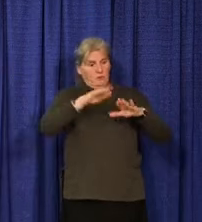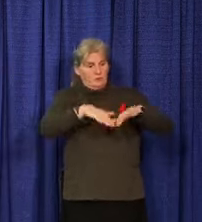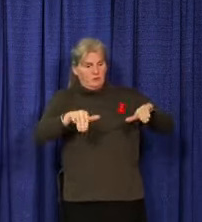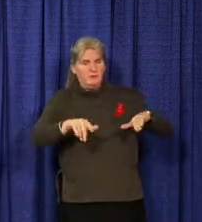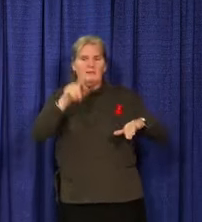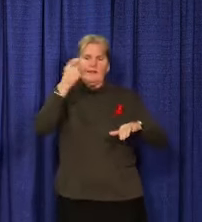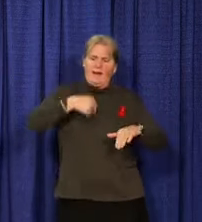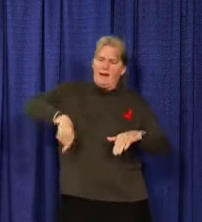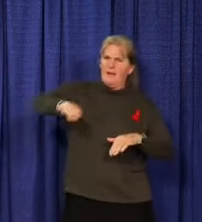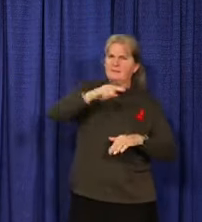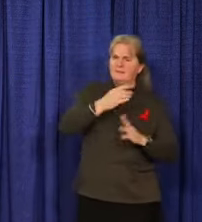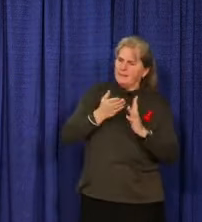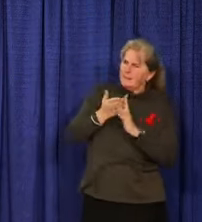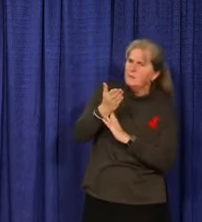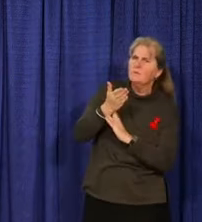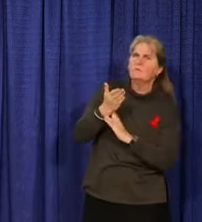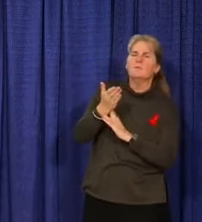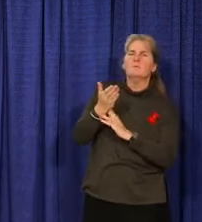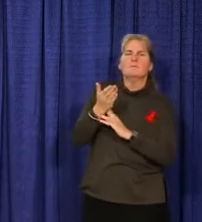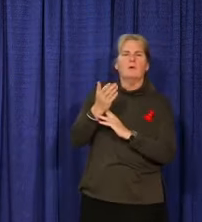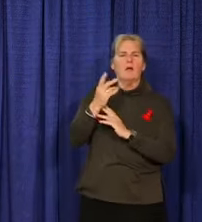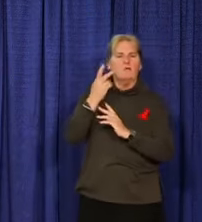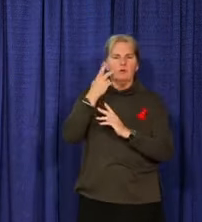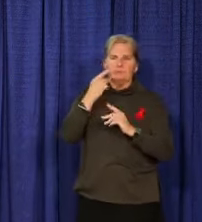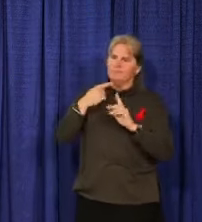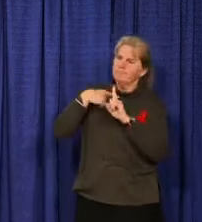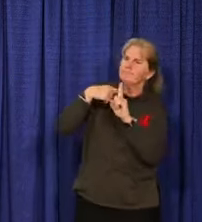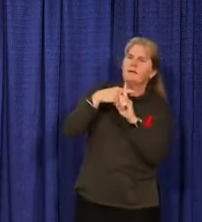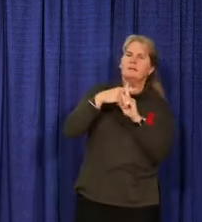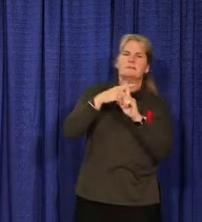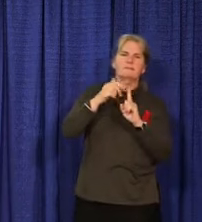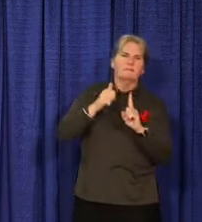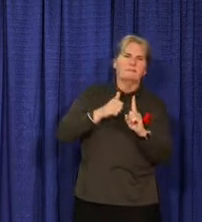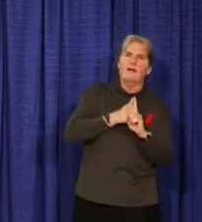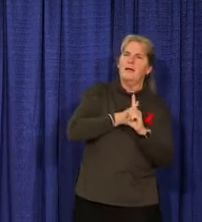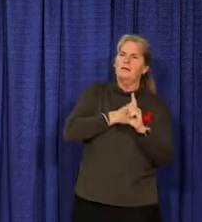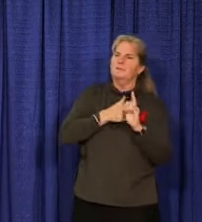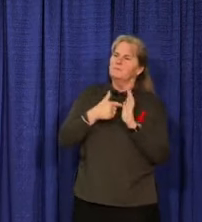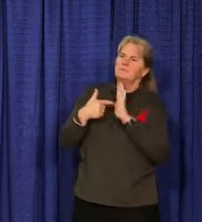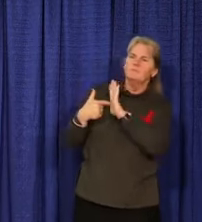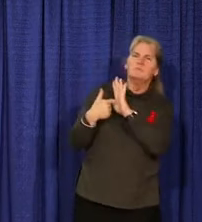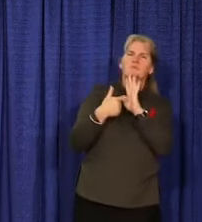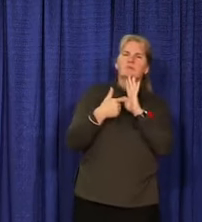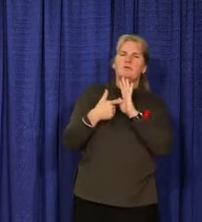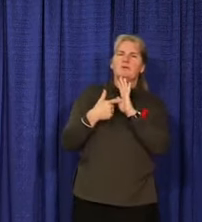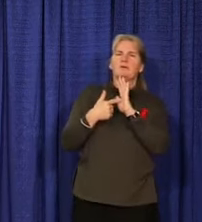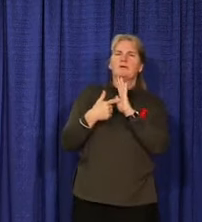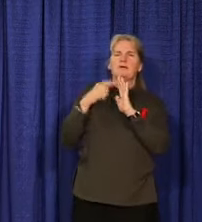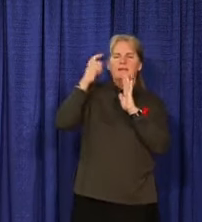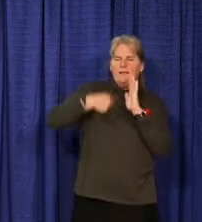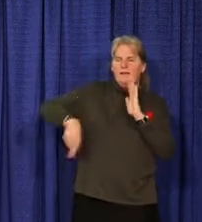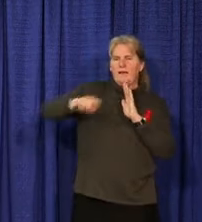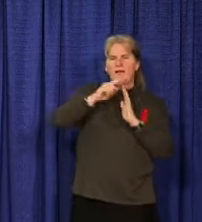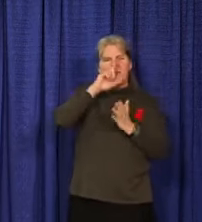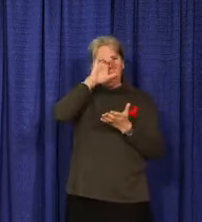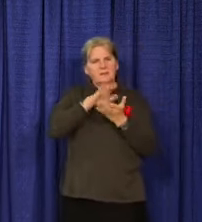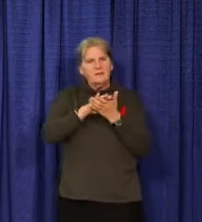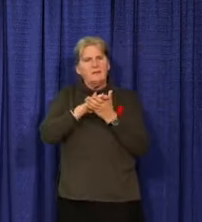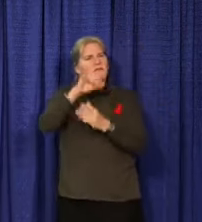resilient. They need us to have enthusiasm and positive attitudes. I think they need us to believe